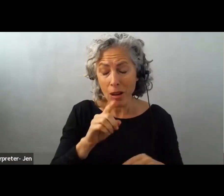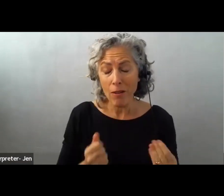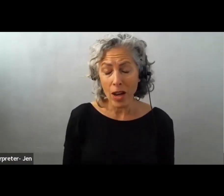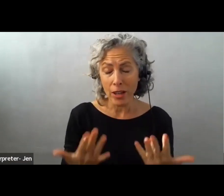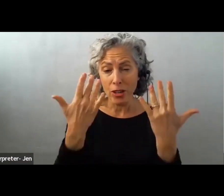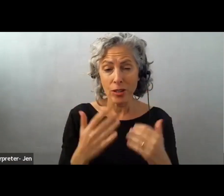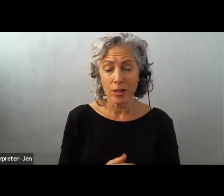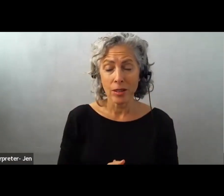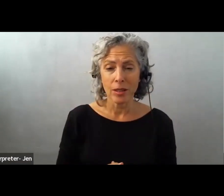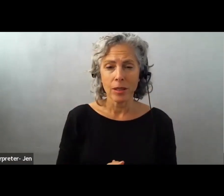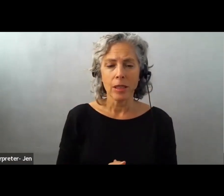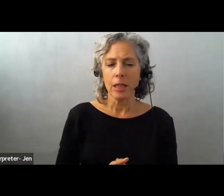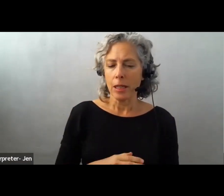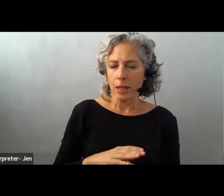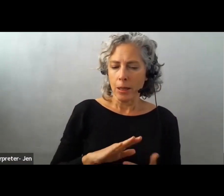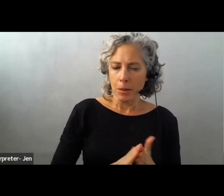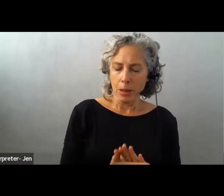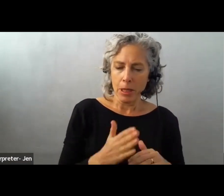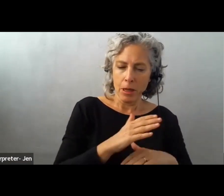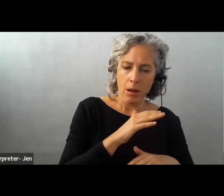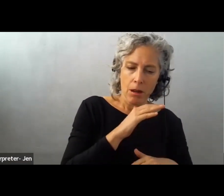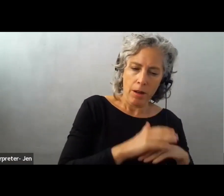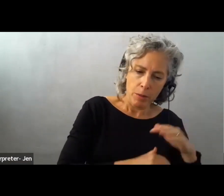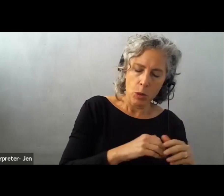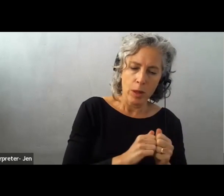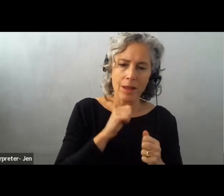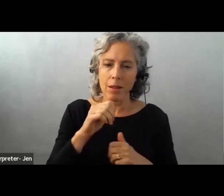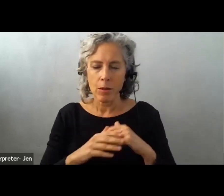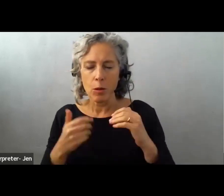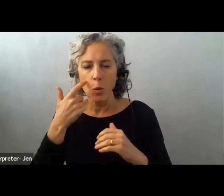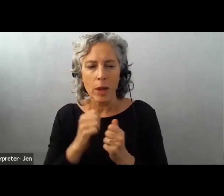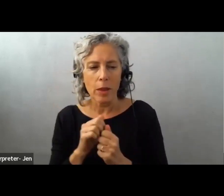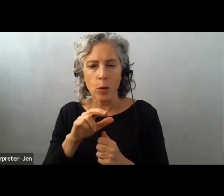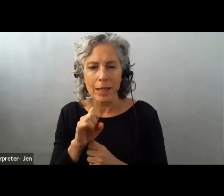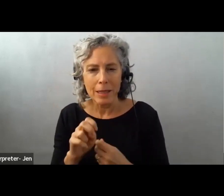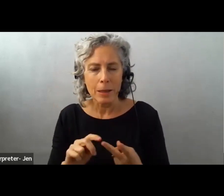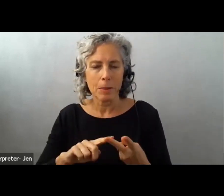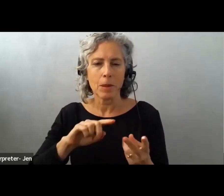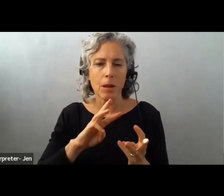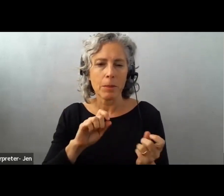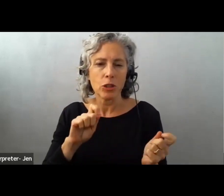with being uncomfortable by addressing our issues with racism, ableism, climate change and so forth. Intersectionality